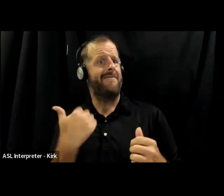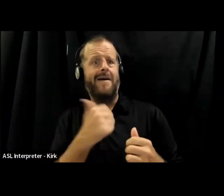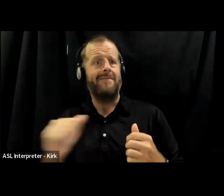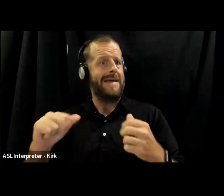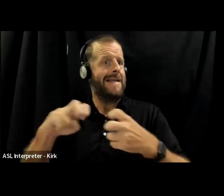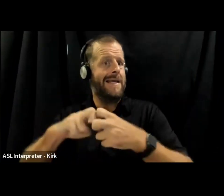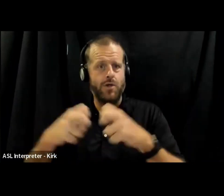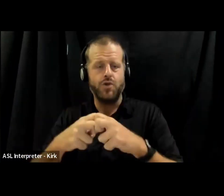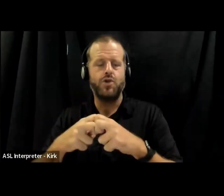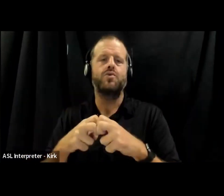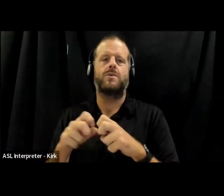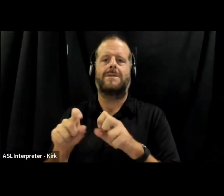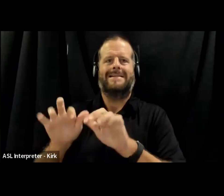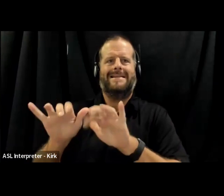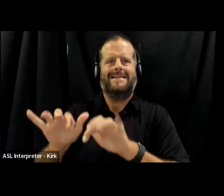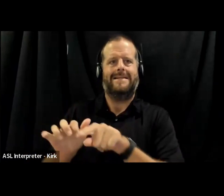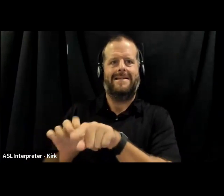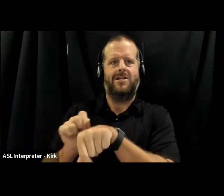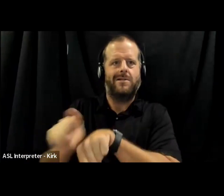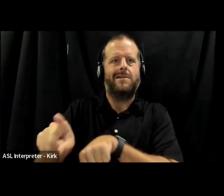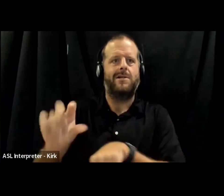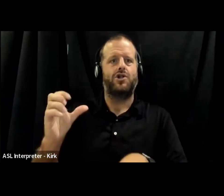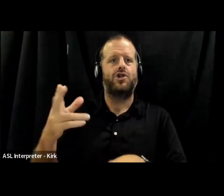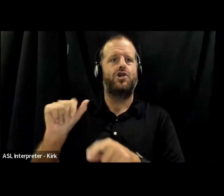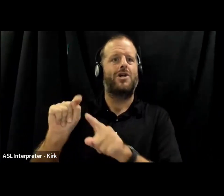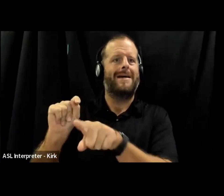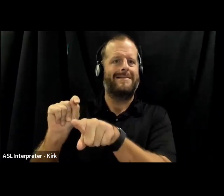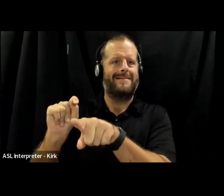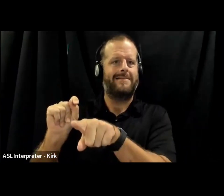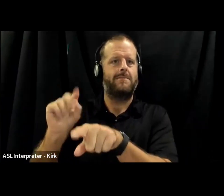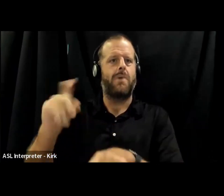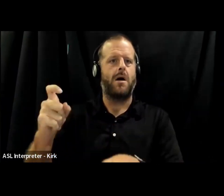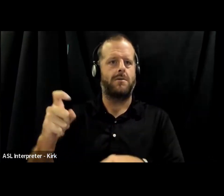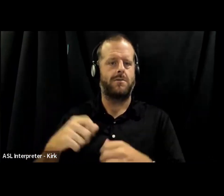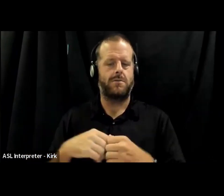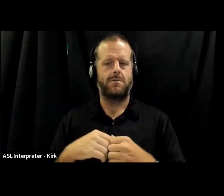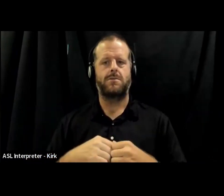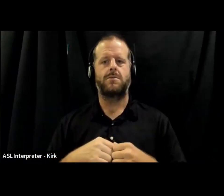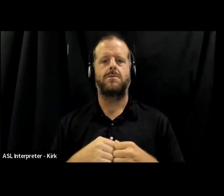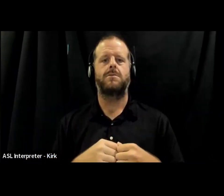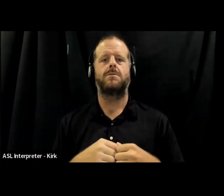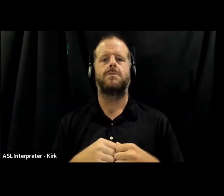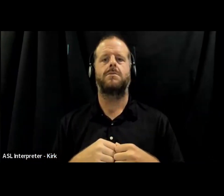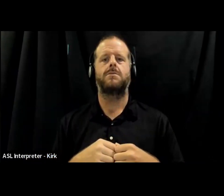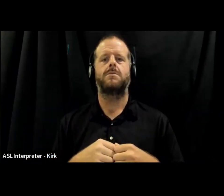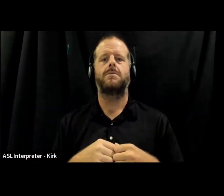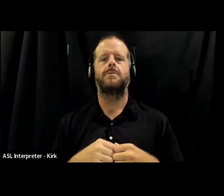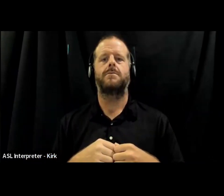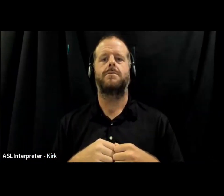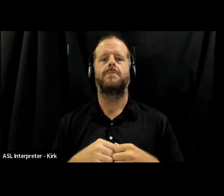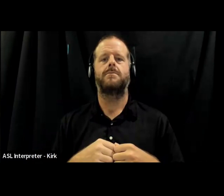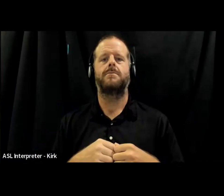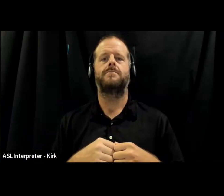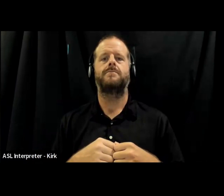please write them in the chat. Box, , you can write your questions